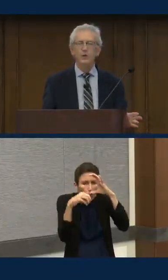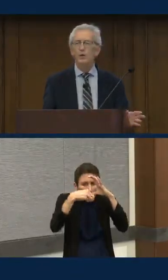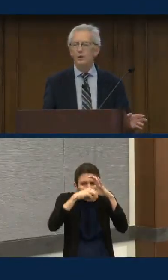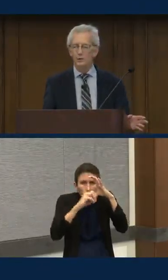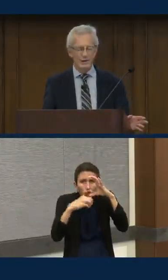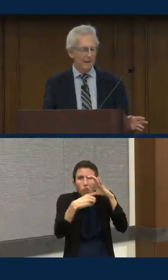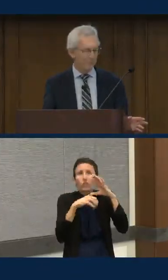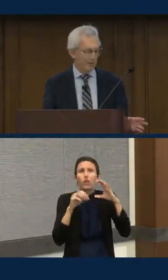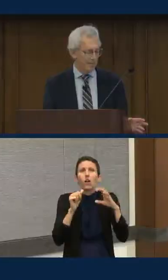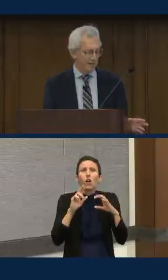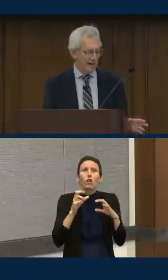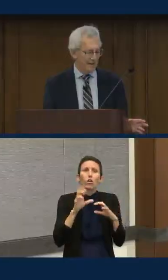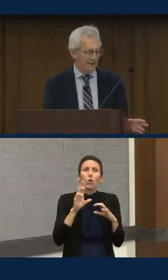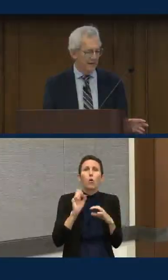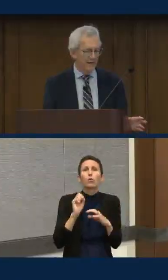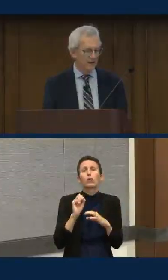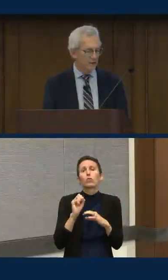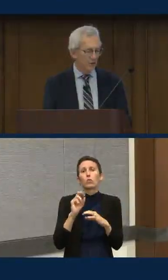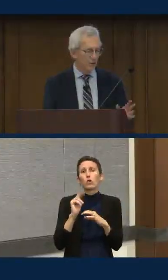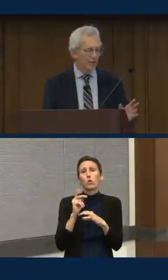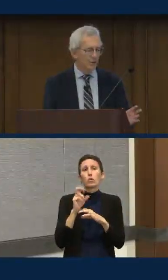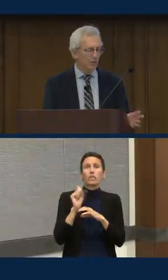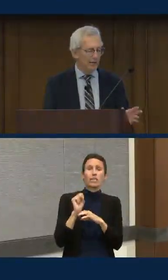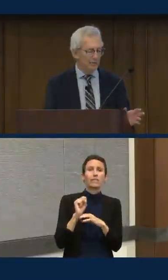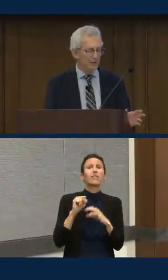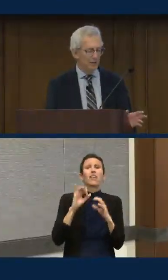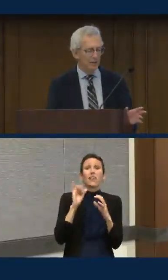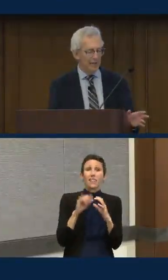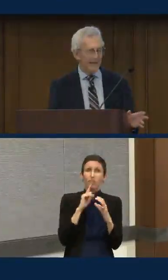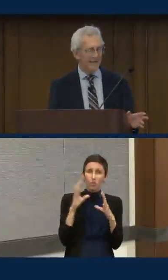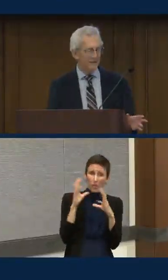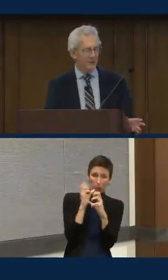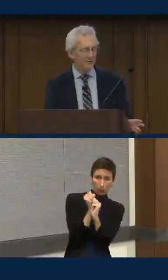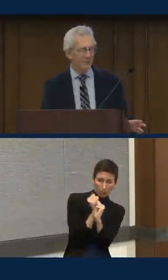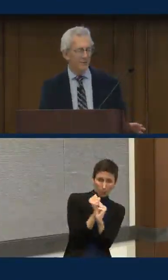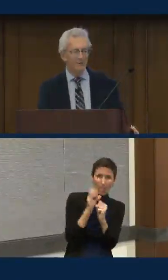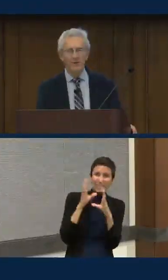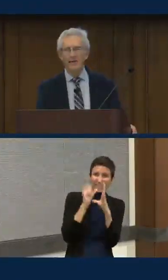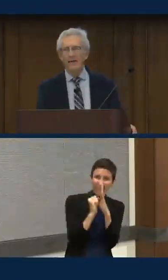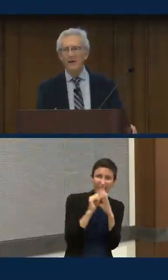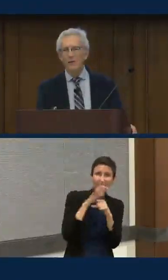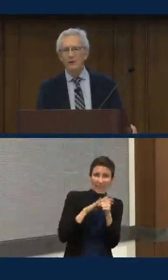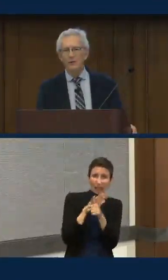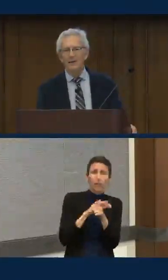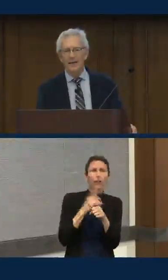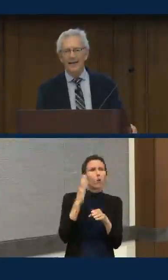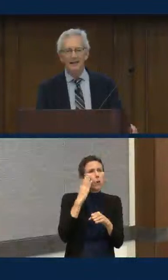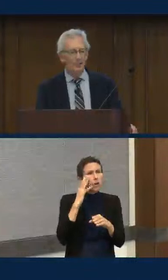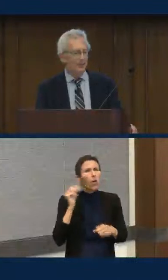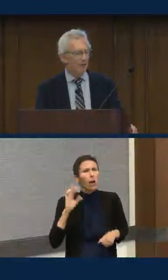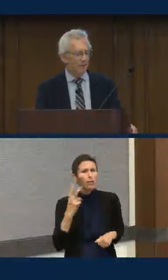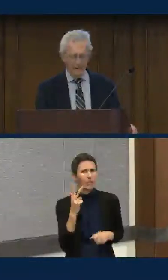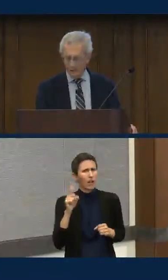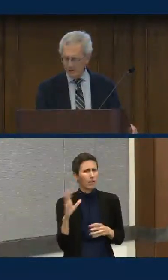nucleus for leptin action. We knew MC3 had to be involved and knew it had to be involved in